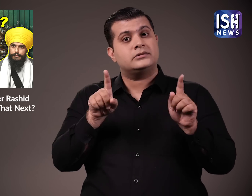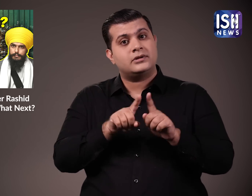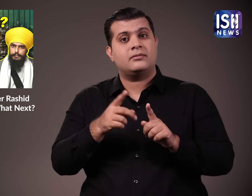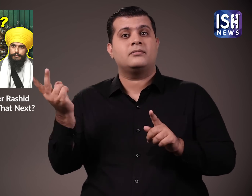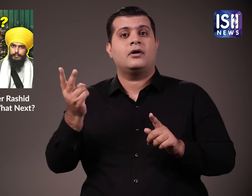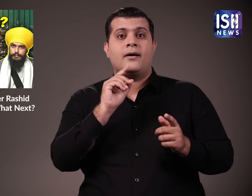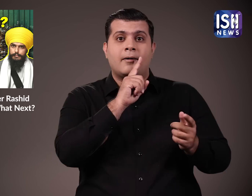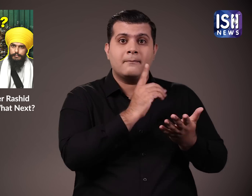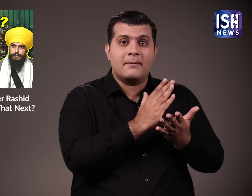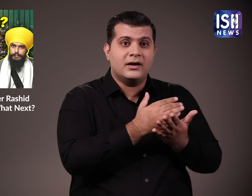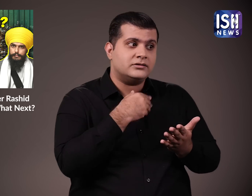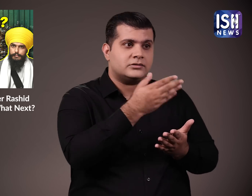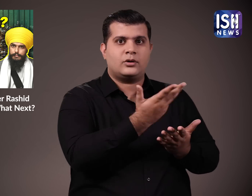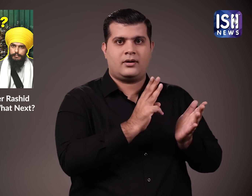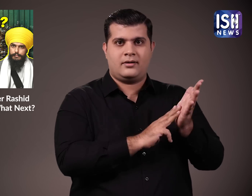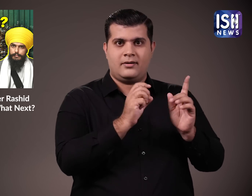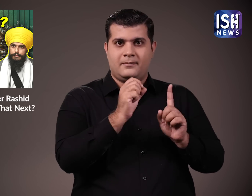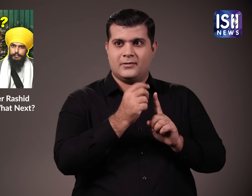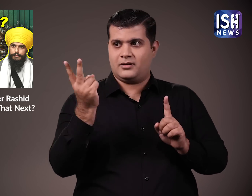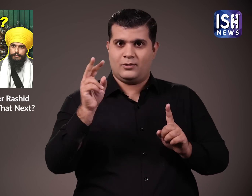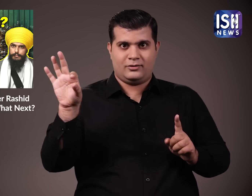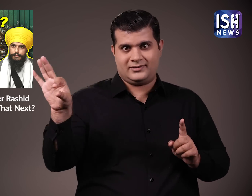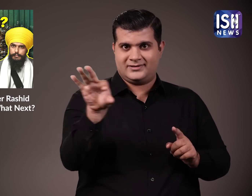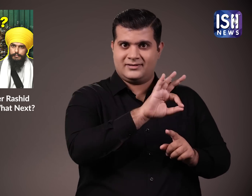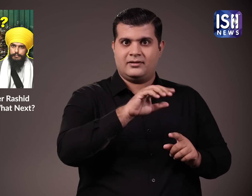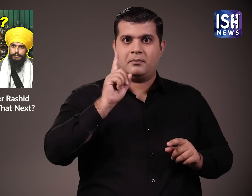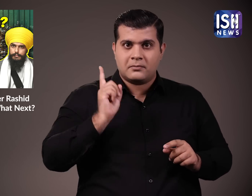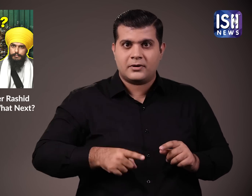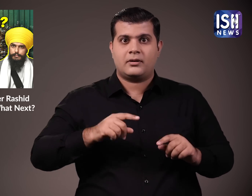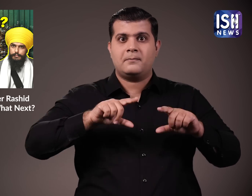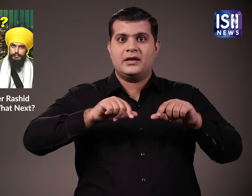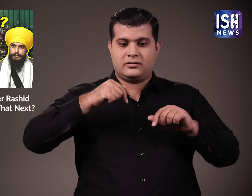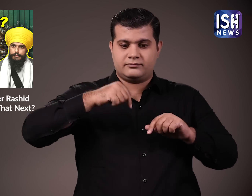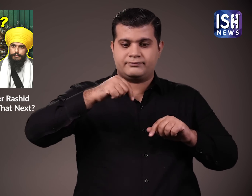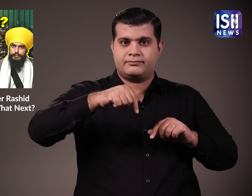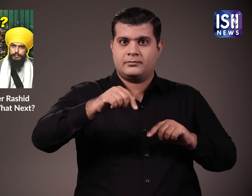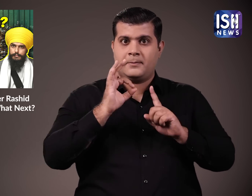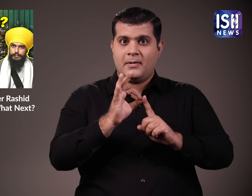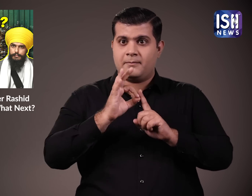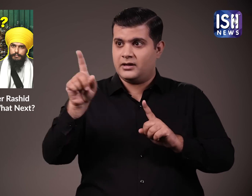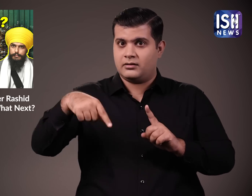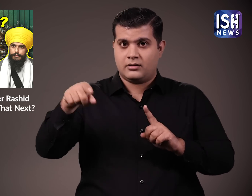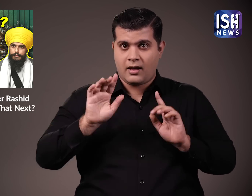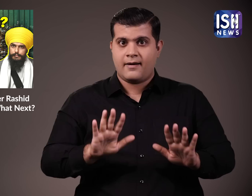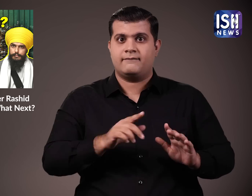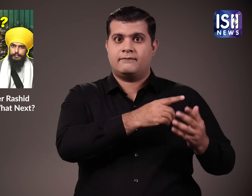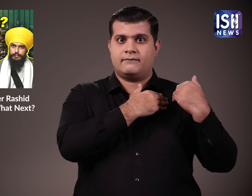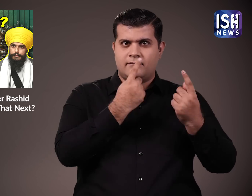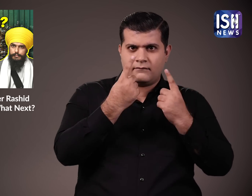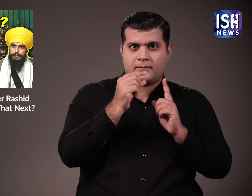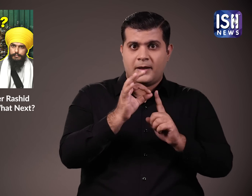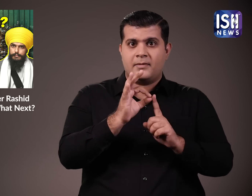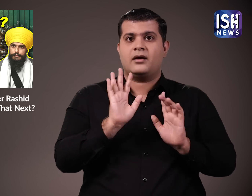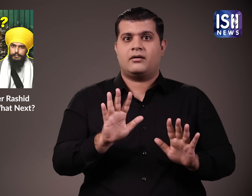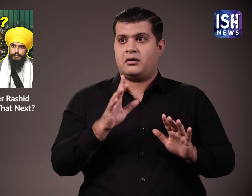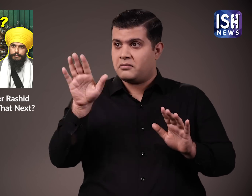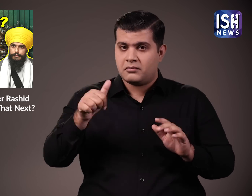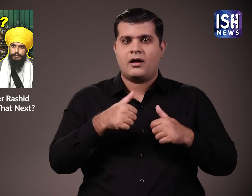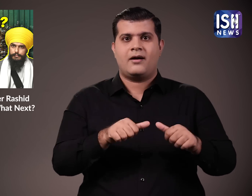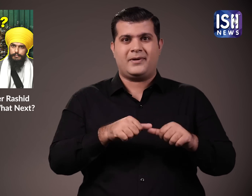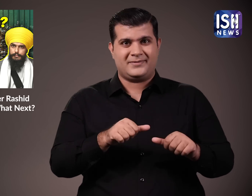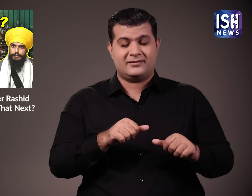Similarly, both of them are elected MPs and have to attend parliament sessions, and their attendance will be recorded.